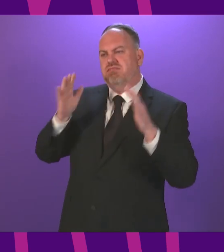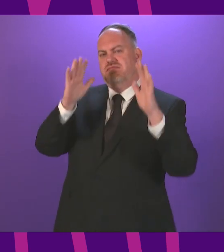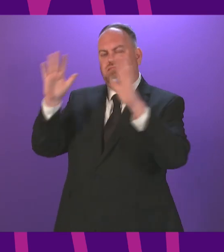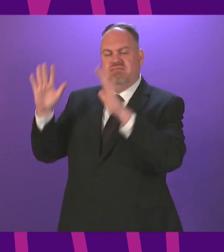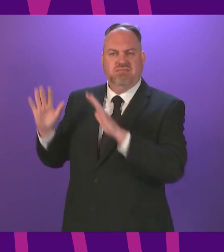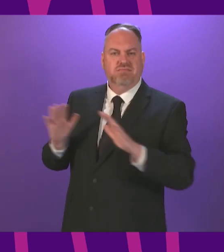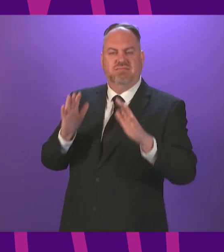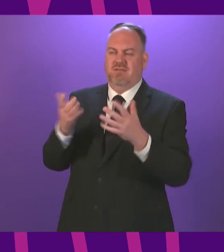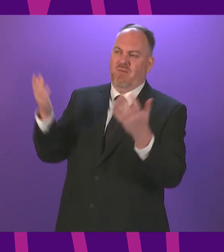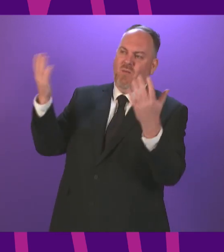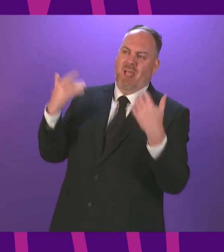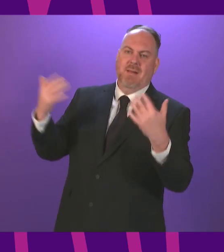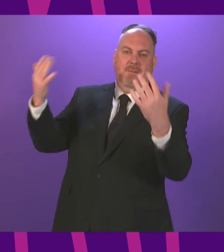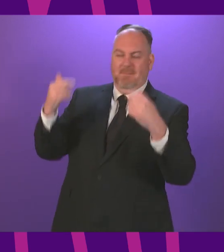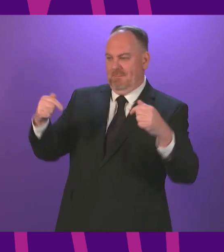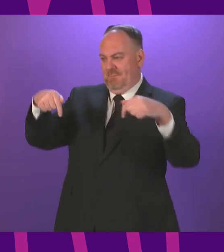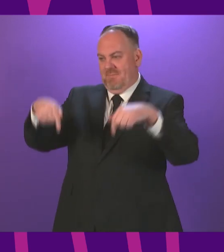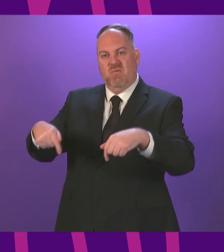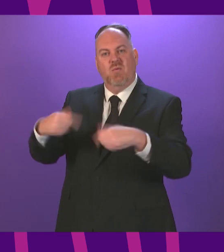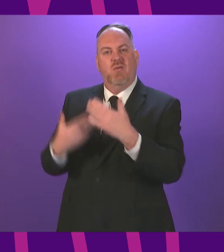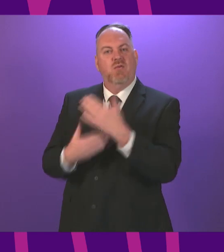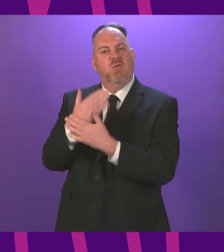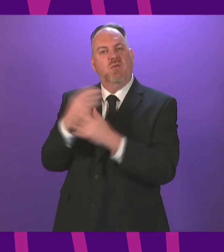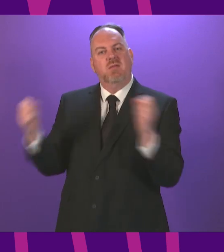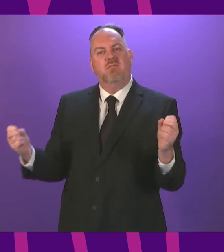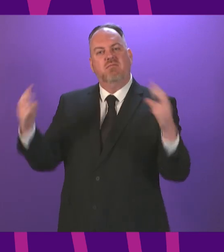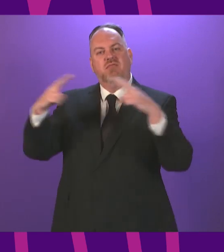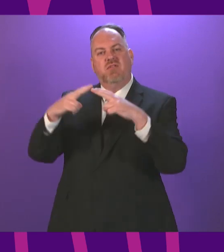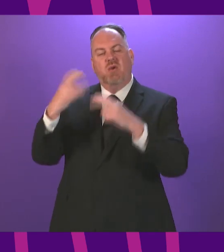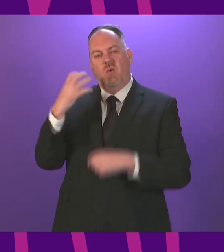to the opening of the Queensferry crossing. It was an event that he